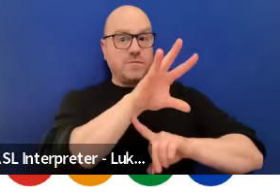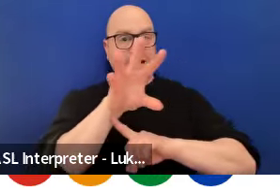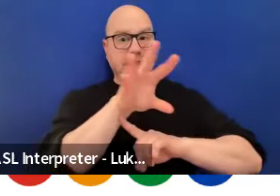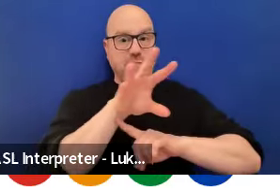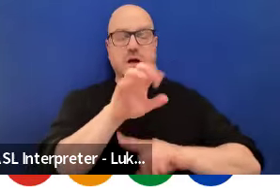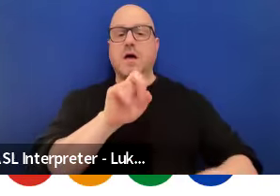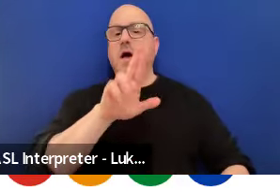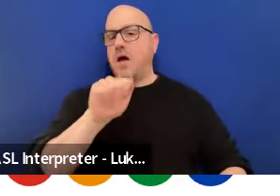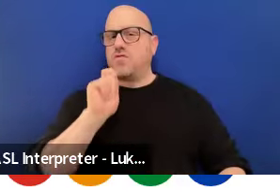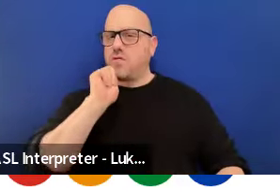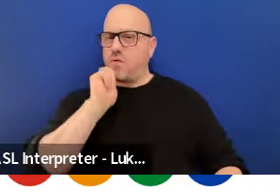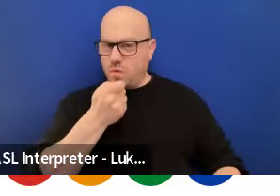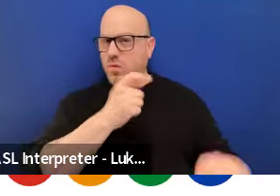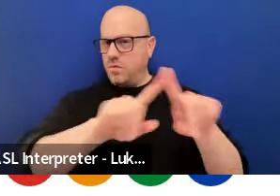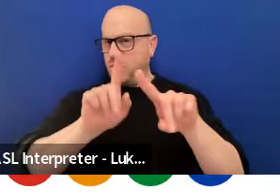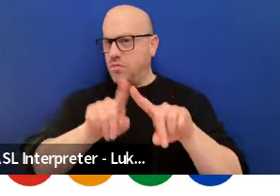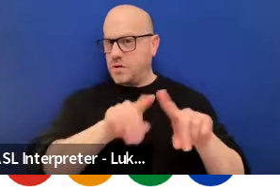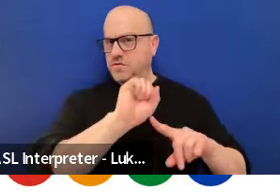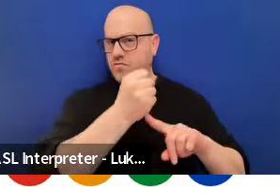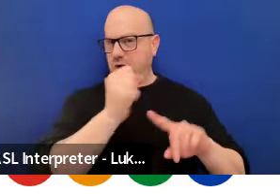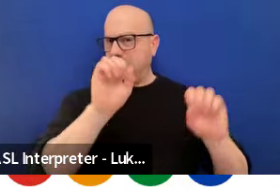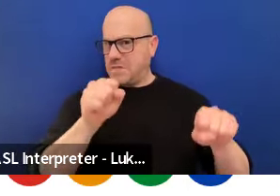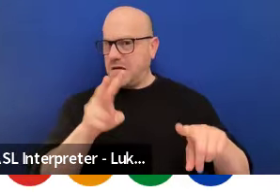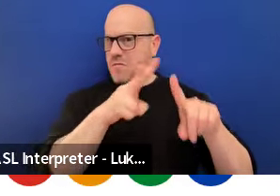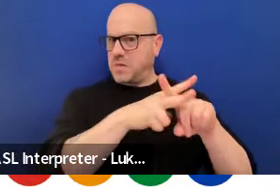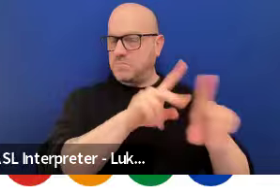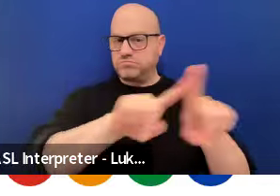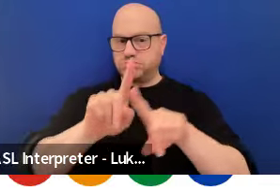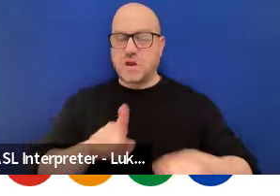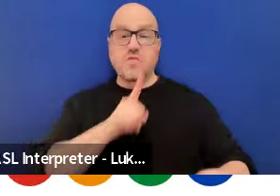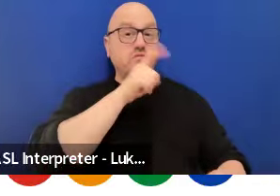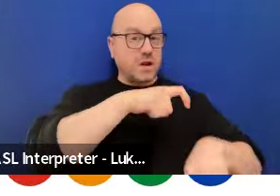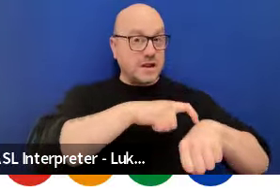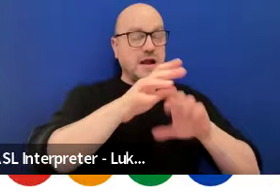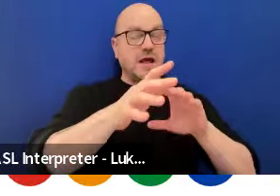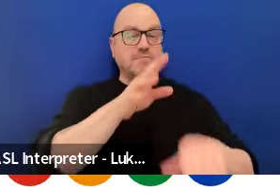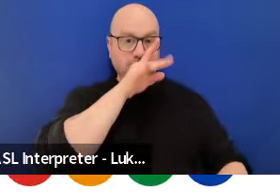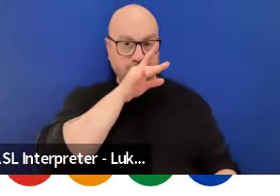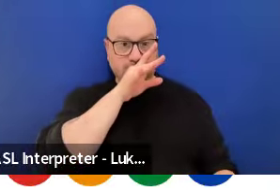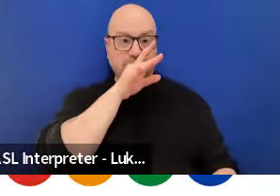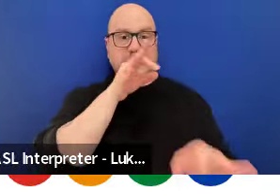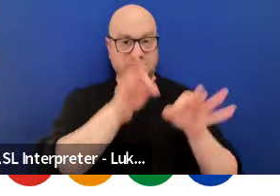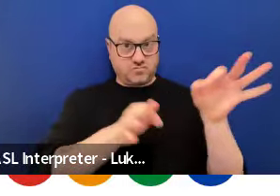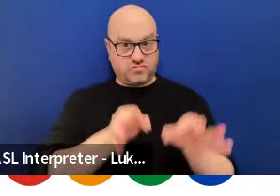WHAT IS IN THEIR FIELD OF VISION. SO, IRA IS REALLY COOL IN A